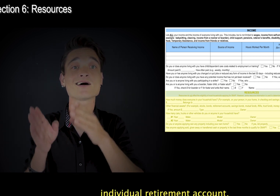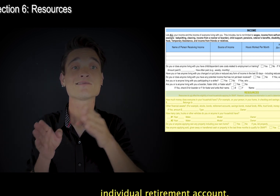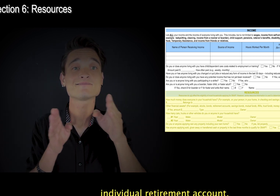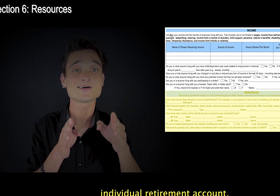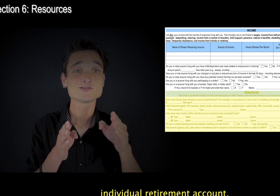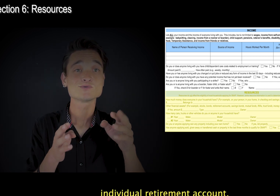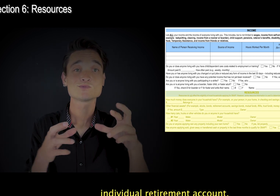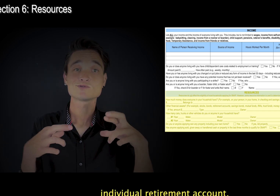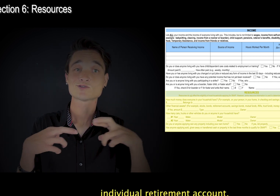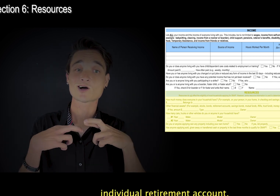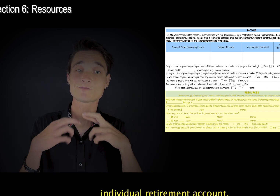individual retirement account,